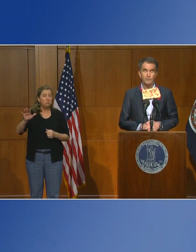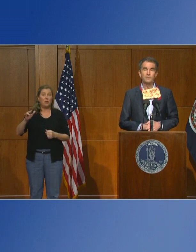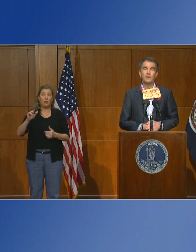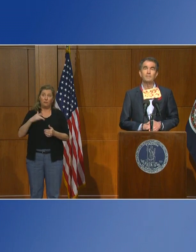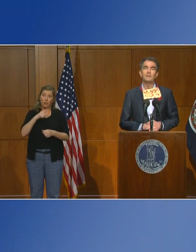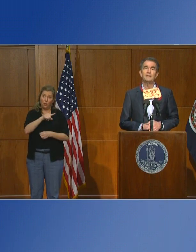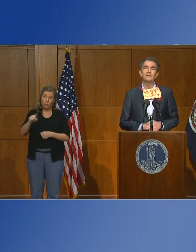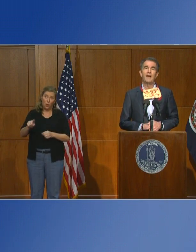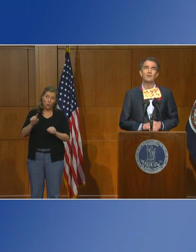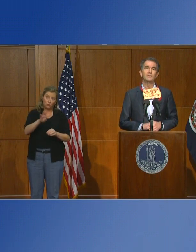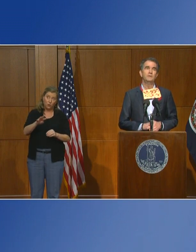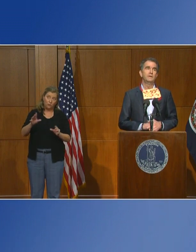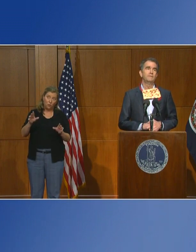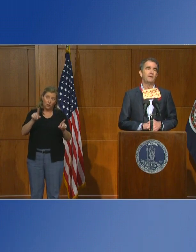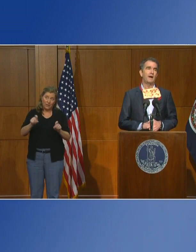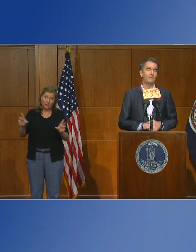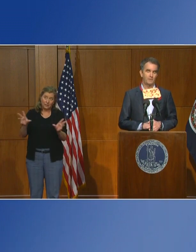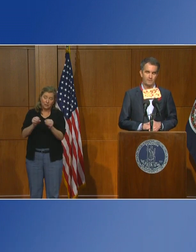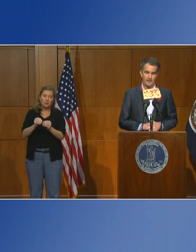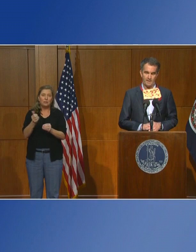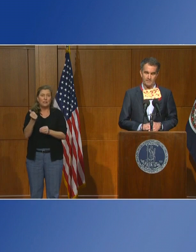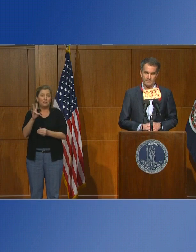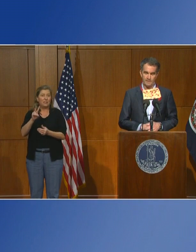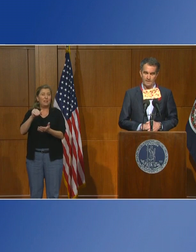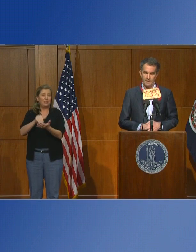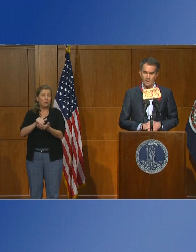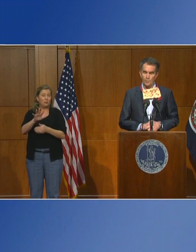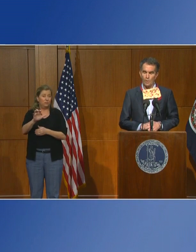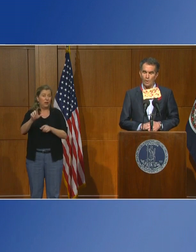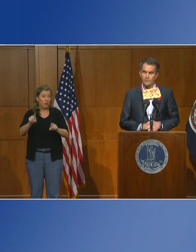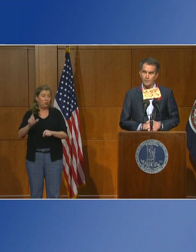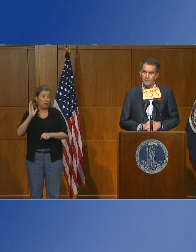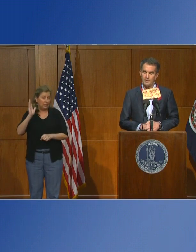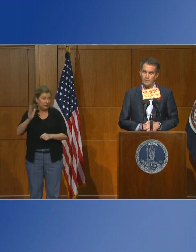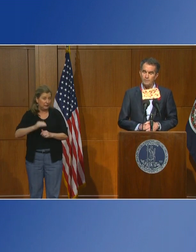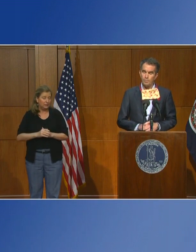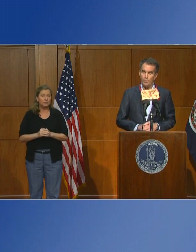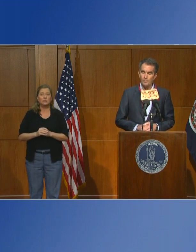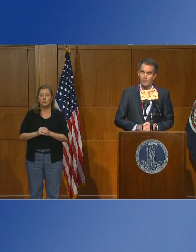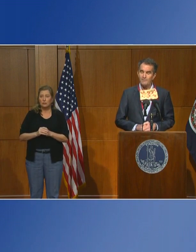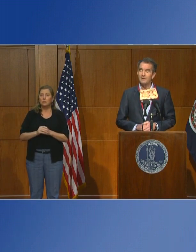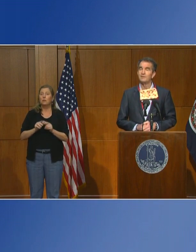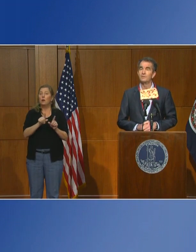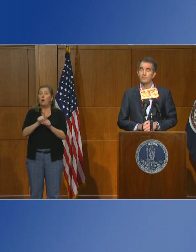TESTING EVENTS AND WE ANTICIPATE THAT WILL INCLUDE